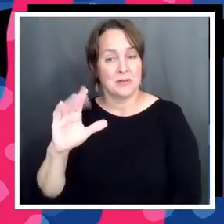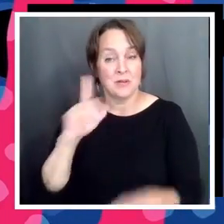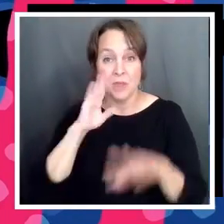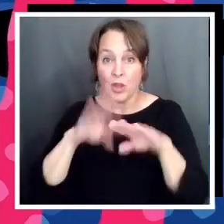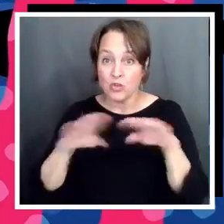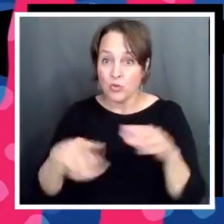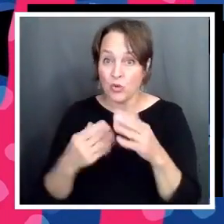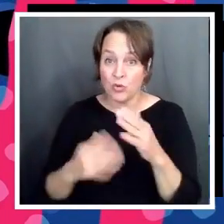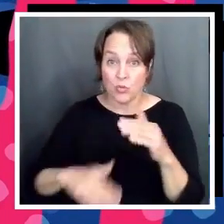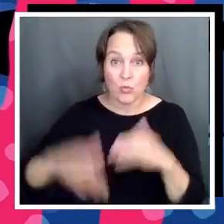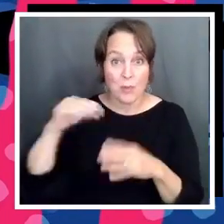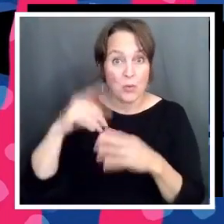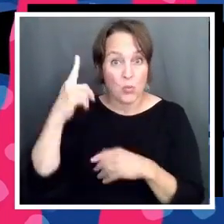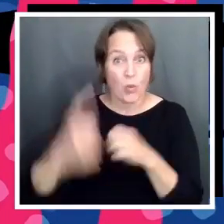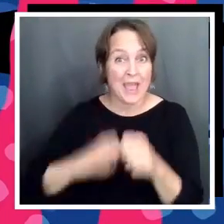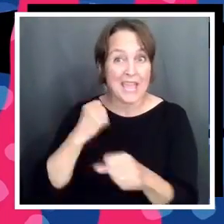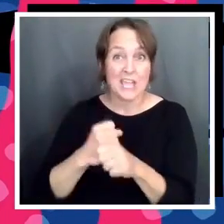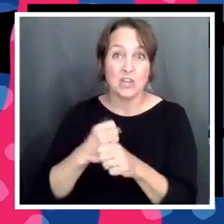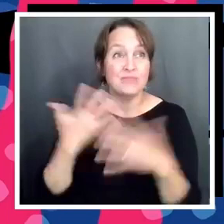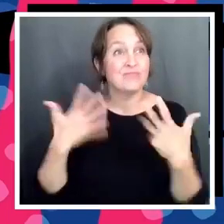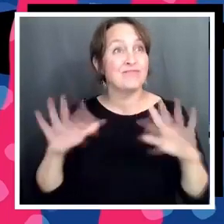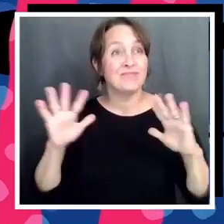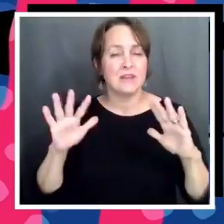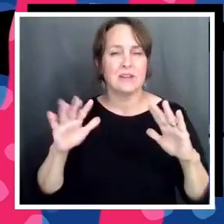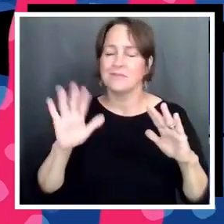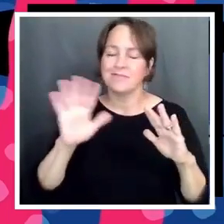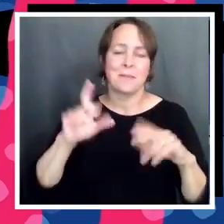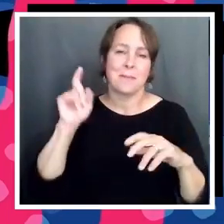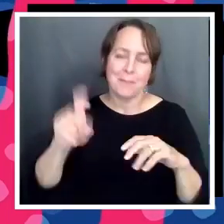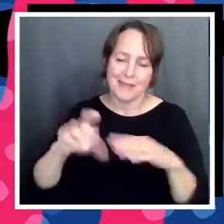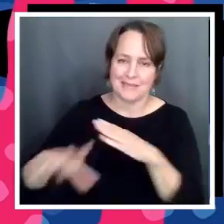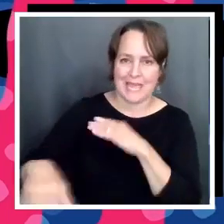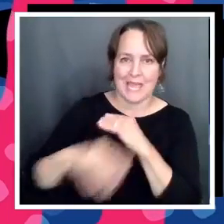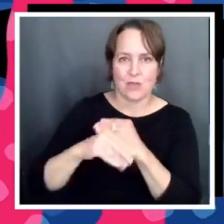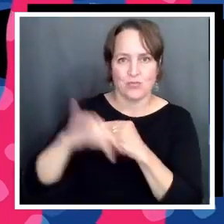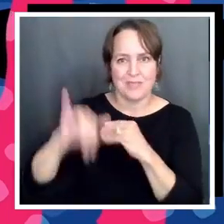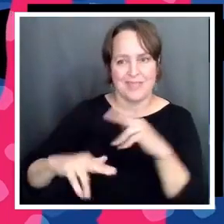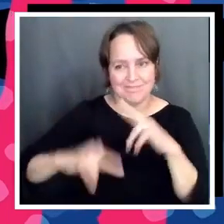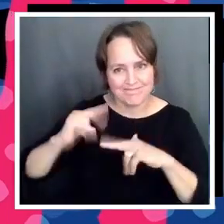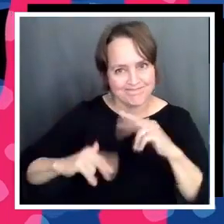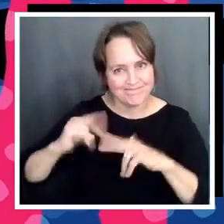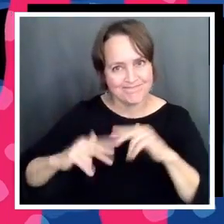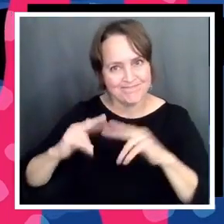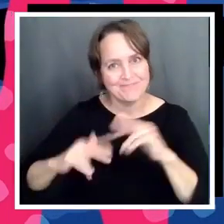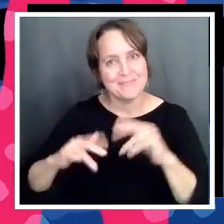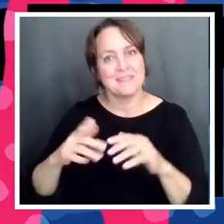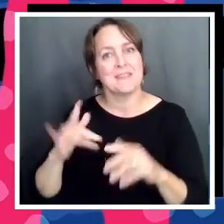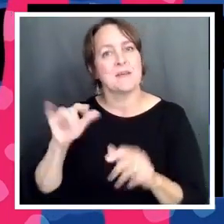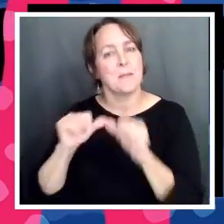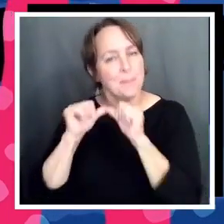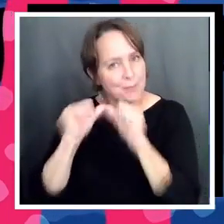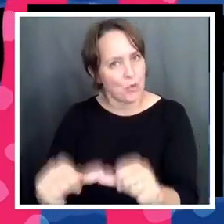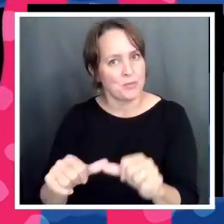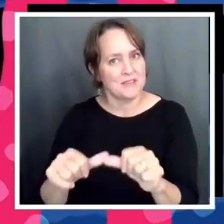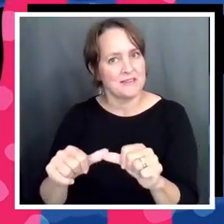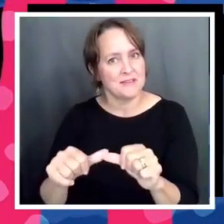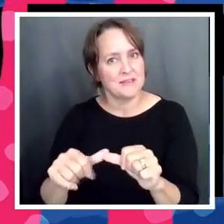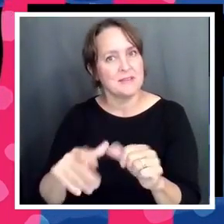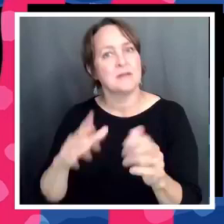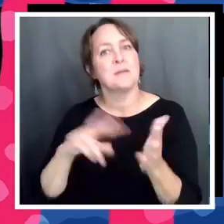STARTING IN JULY, NEARLY 40 MILLION FAMILIES WILL BEGIN RECEIVING MONTHLY PAYMENTS OF